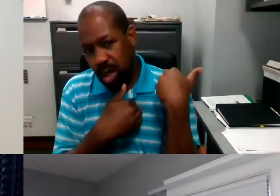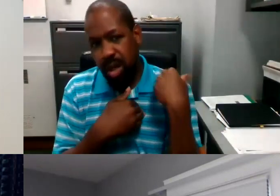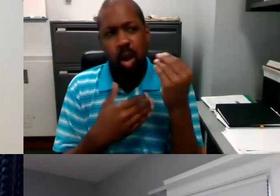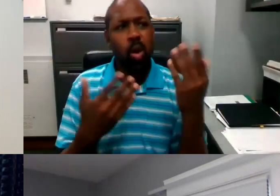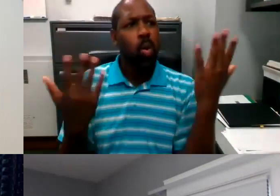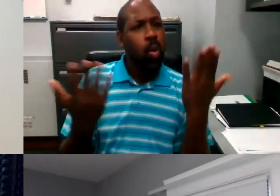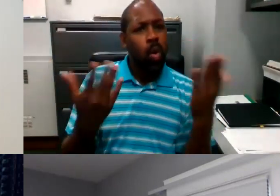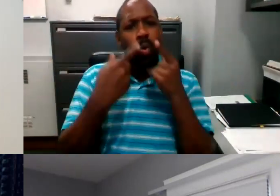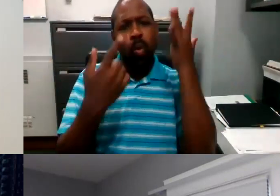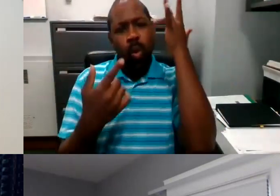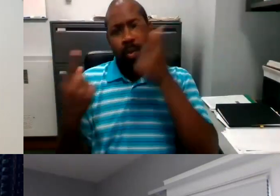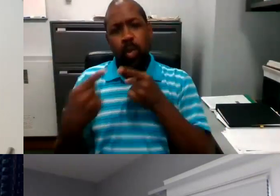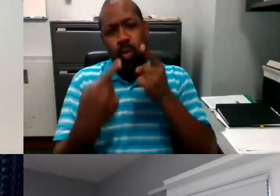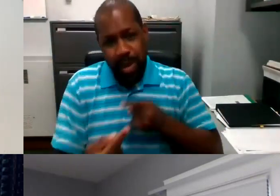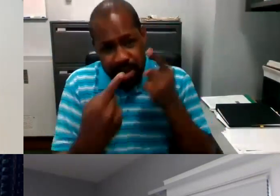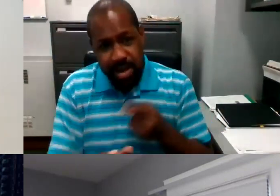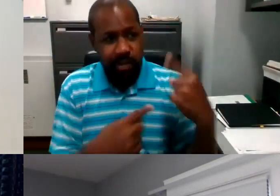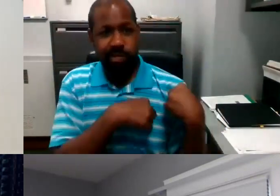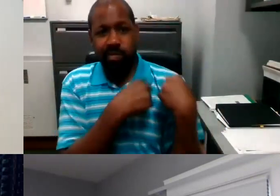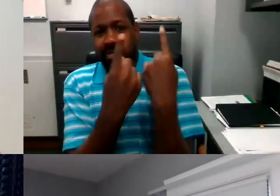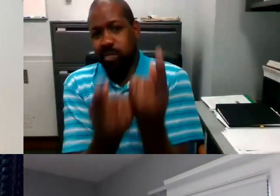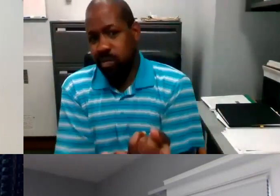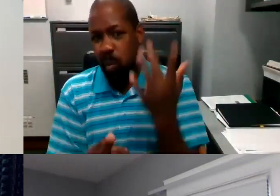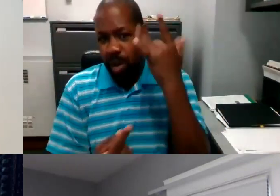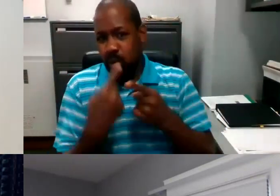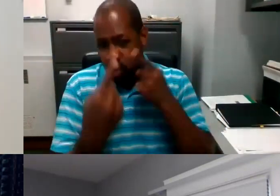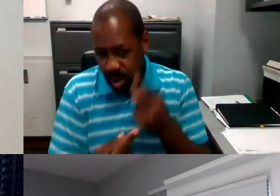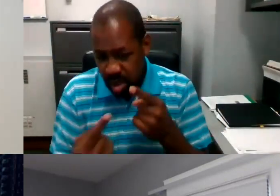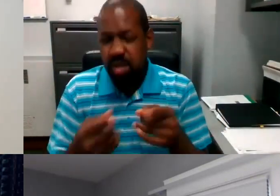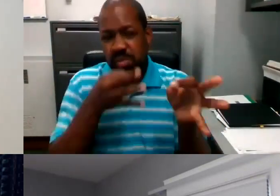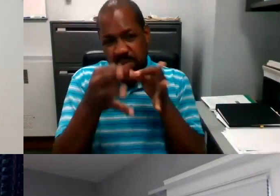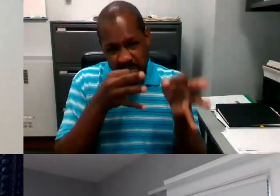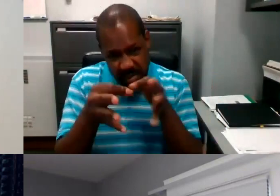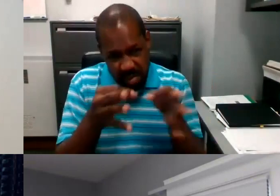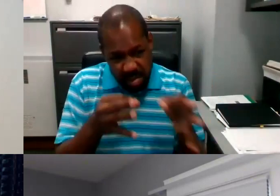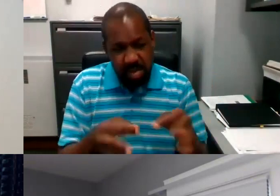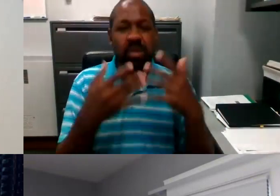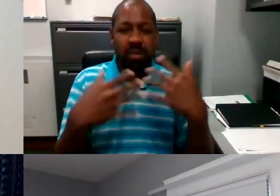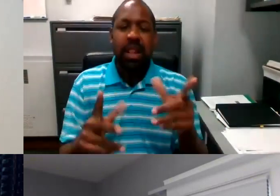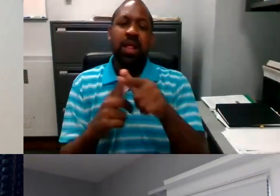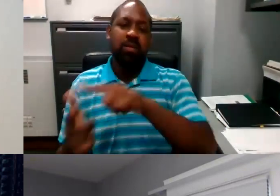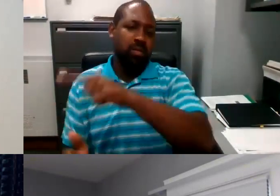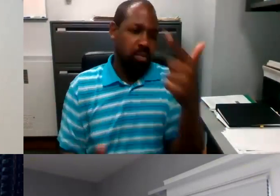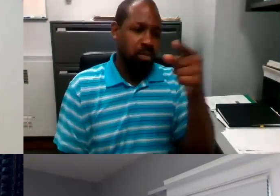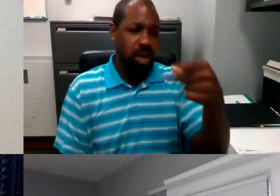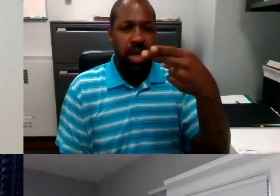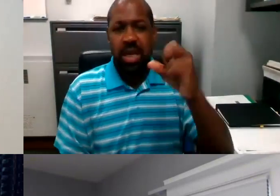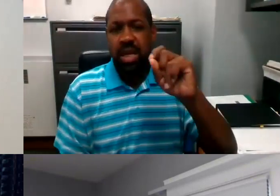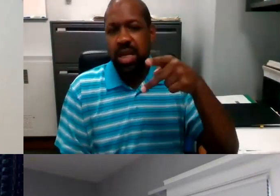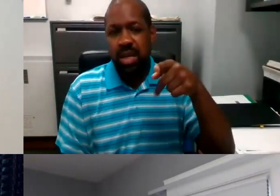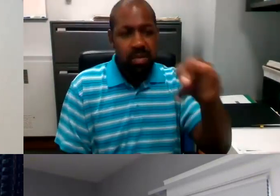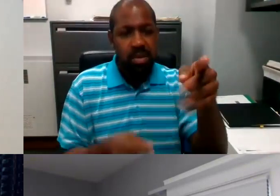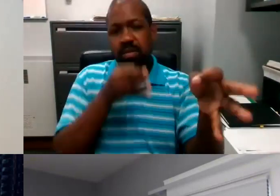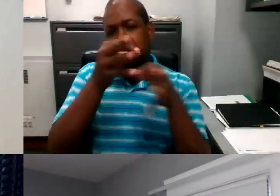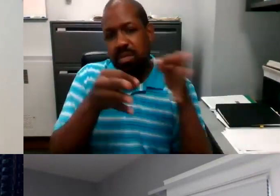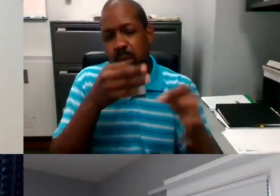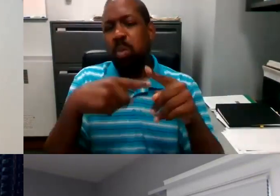BUT I DIDN'T EXPECT THE MEETING, I NEEDED IT TO BE A LOT CALMER.